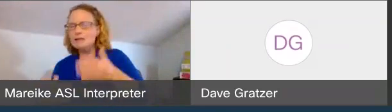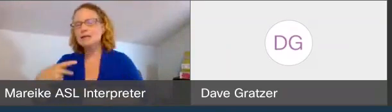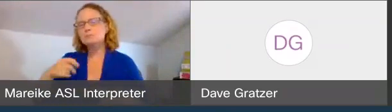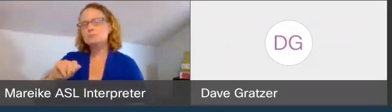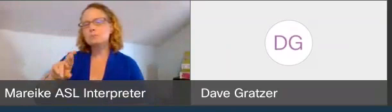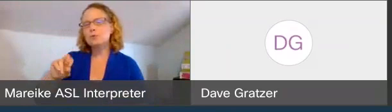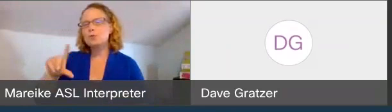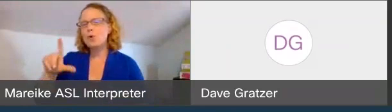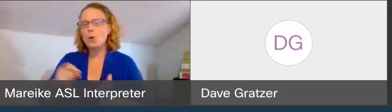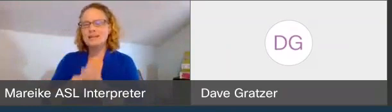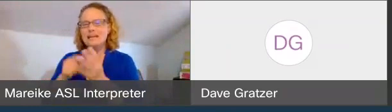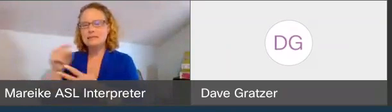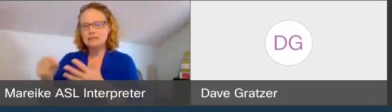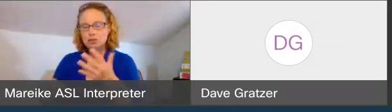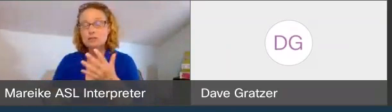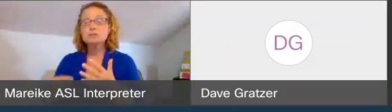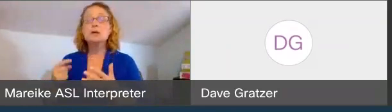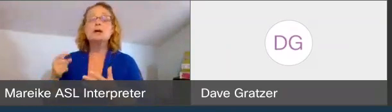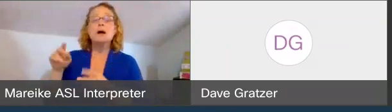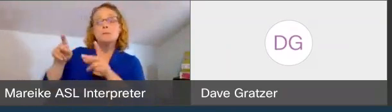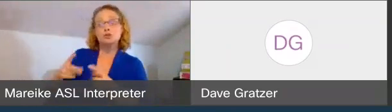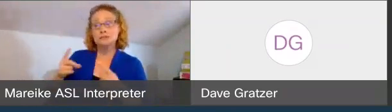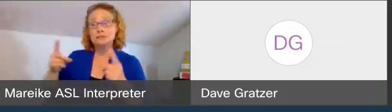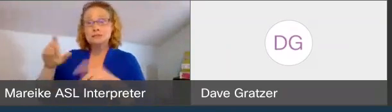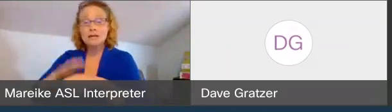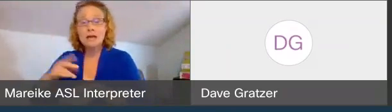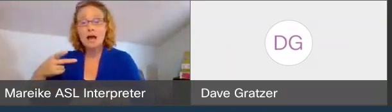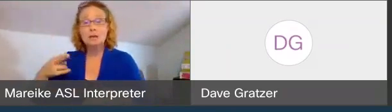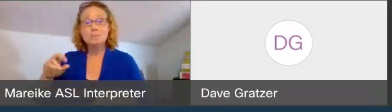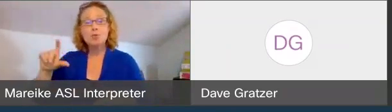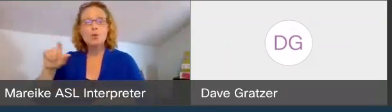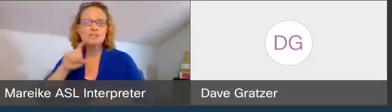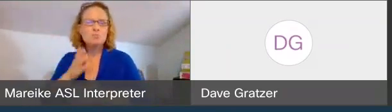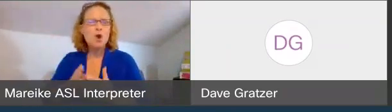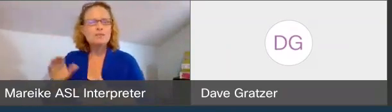and someone's success on parole is kind of part of their FACT treatment plan. And it's really